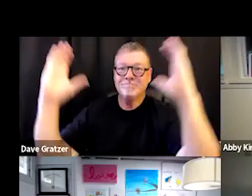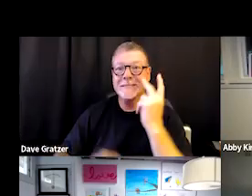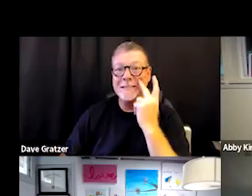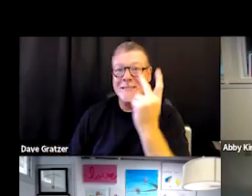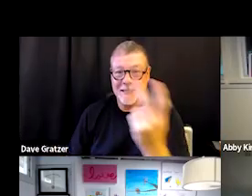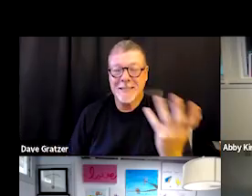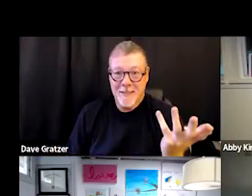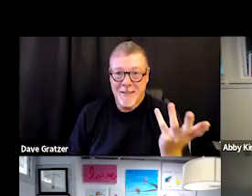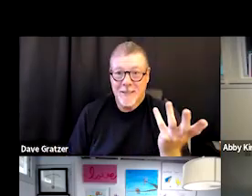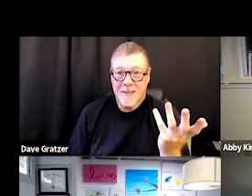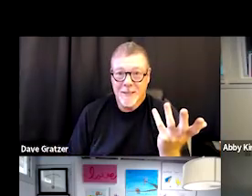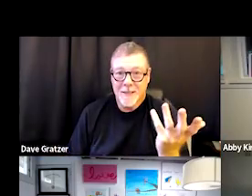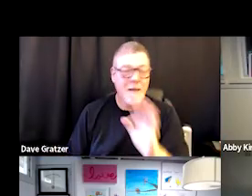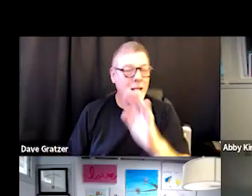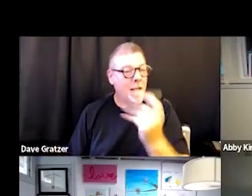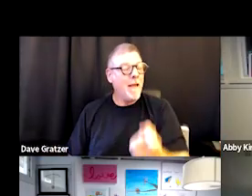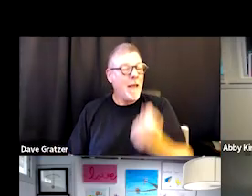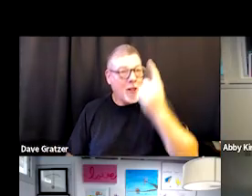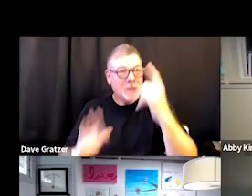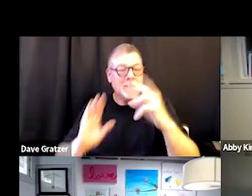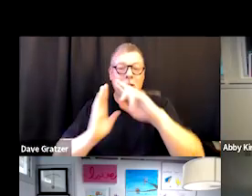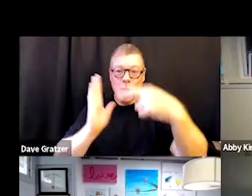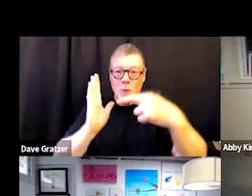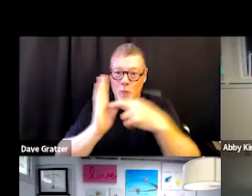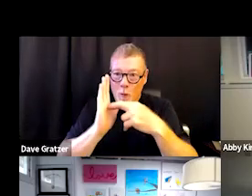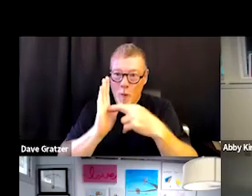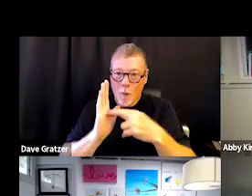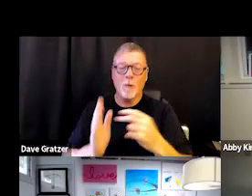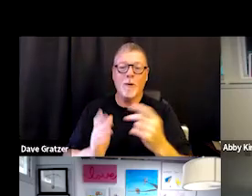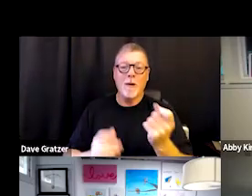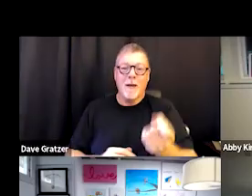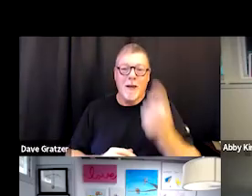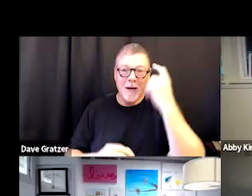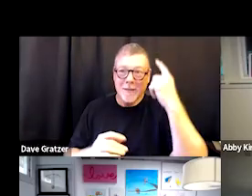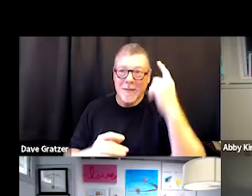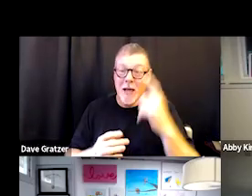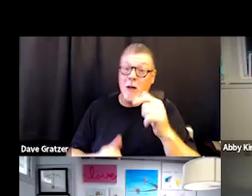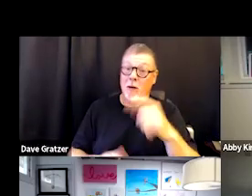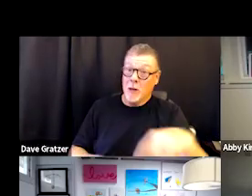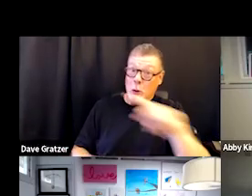Understanding the role of a state team lead and understanding whether or not you have the capacity